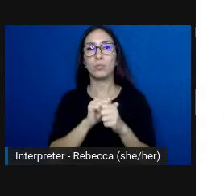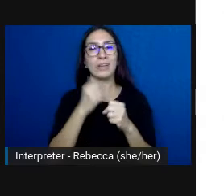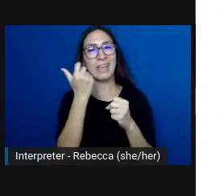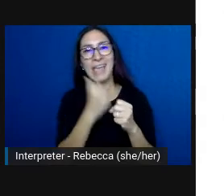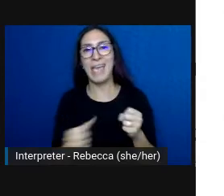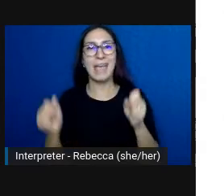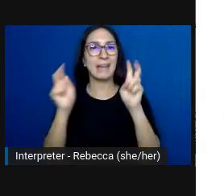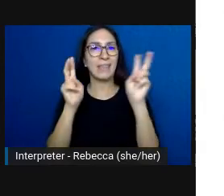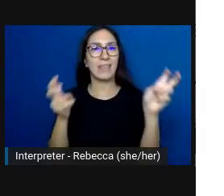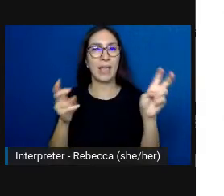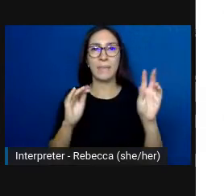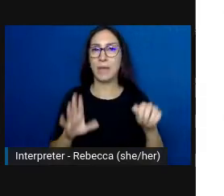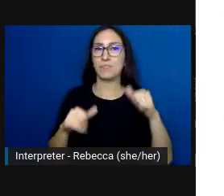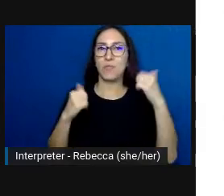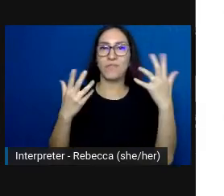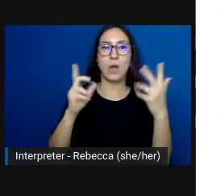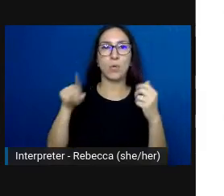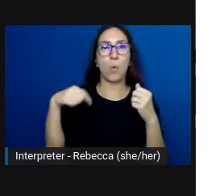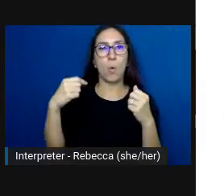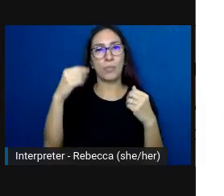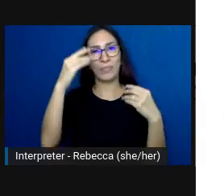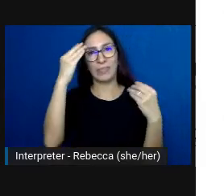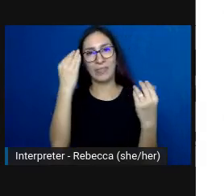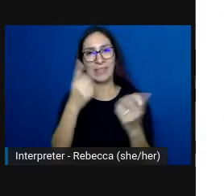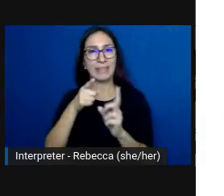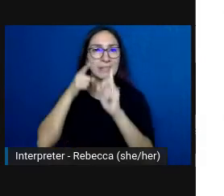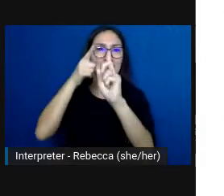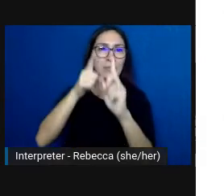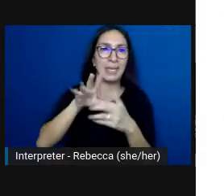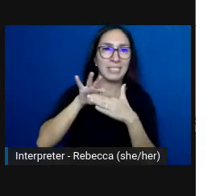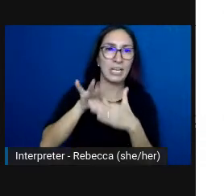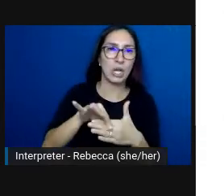in machine readable format, content can be easily updated